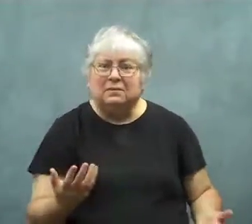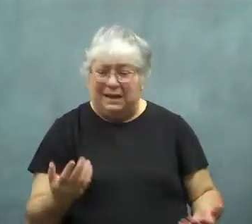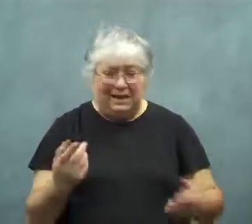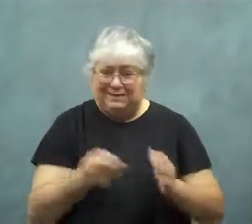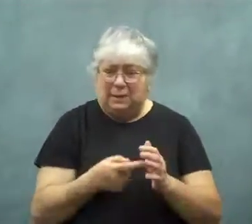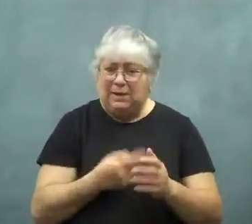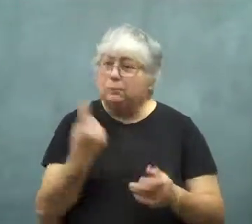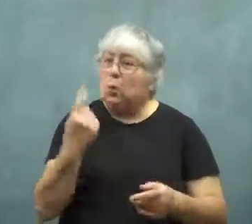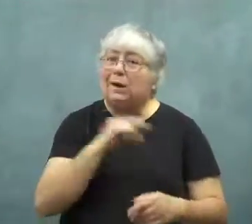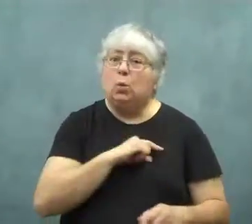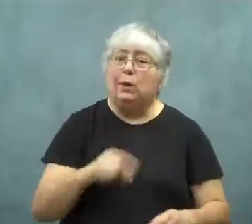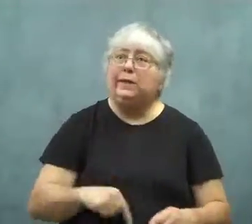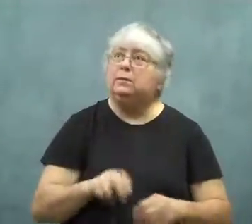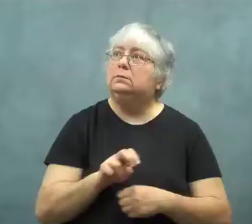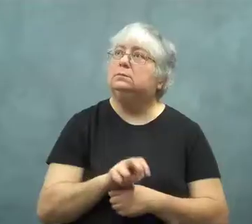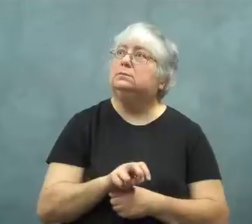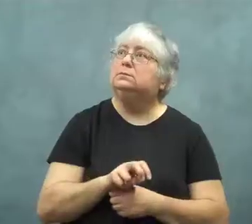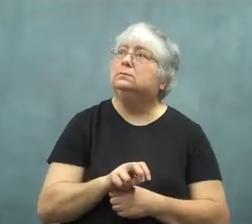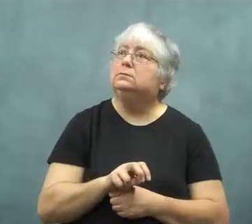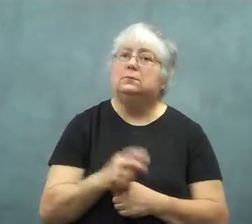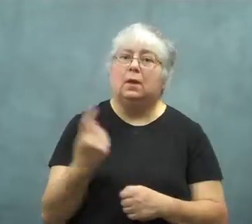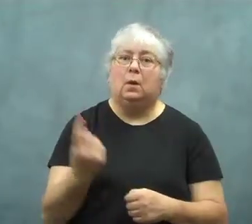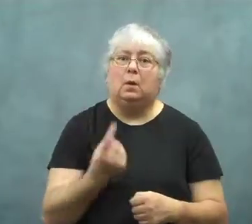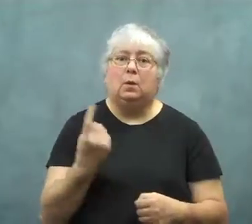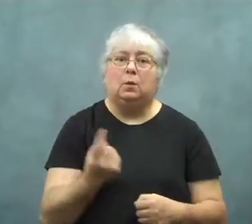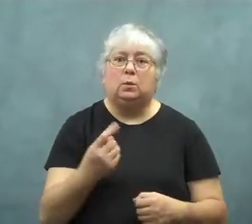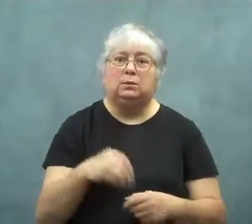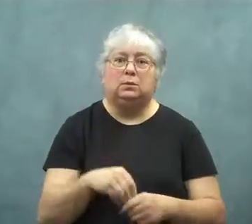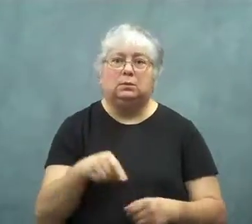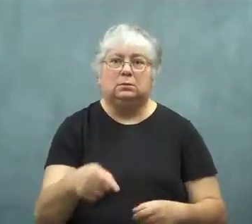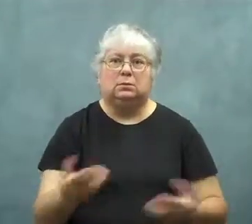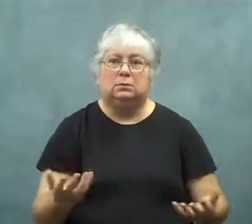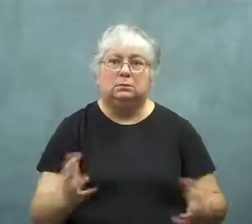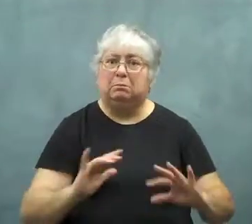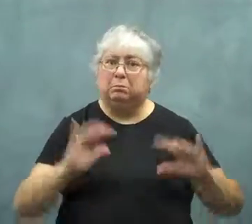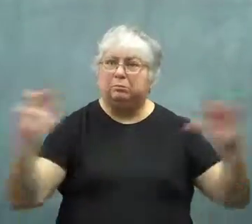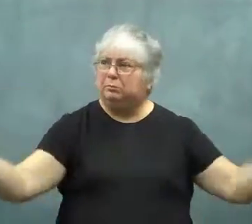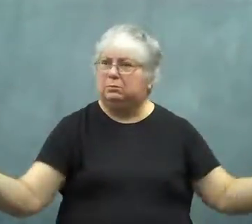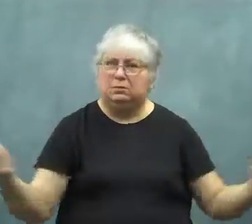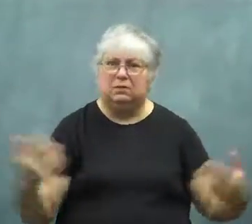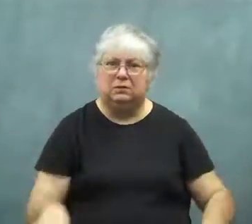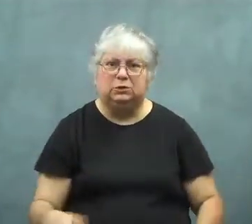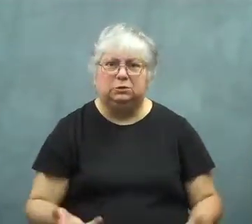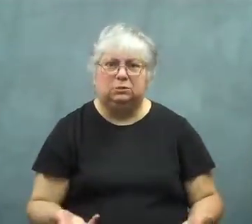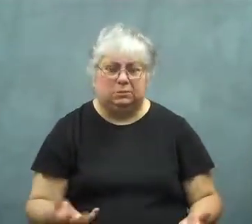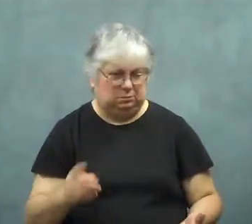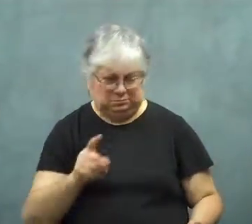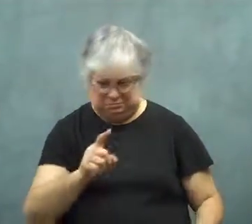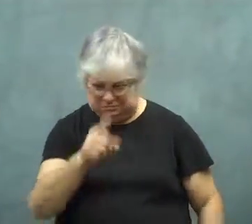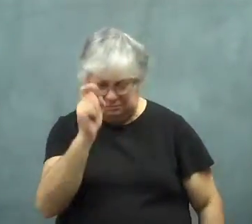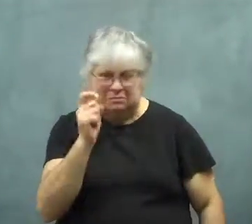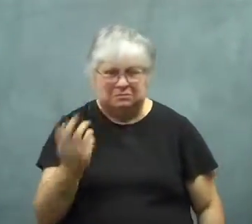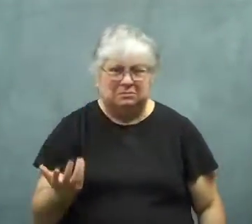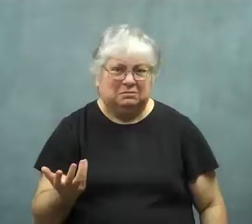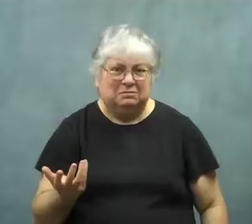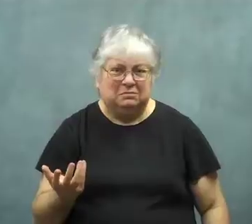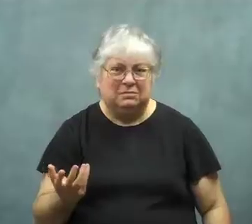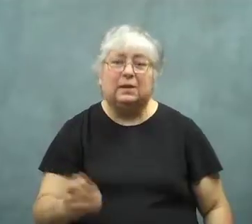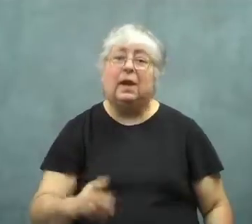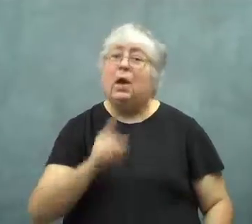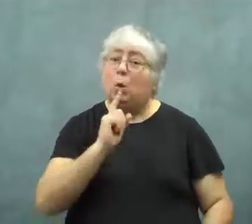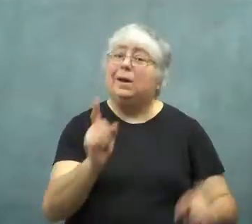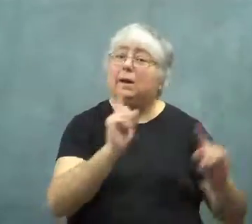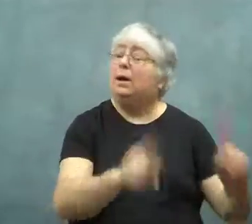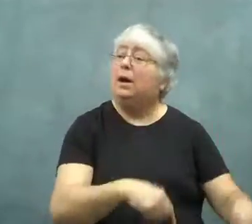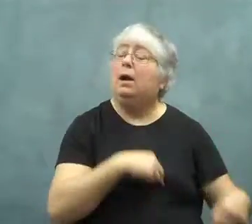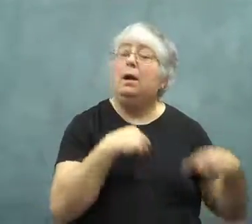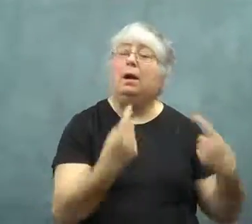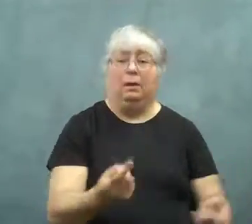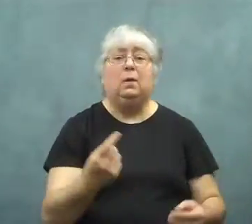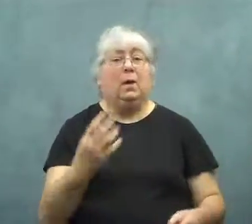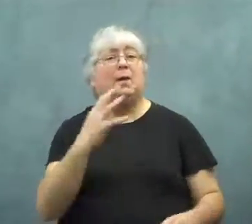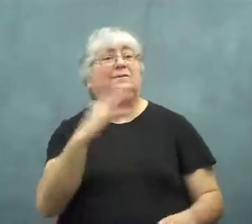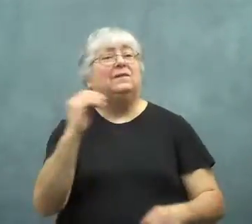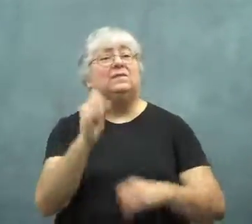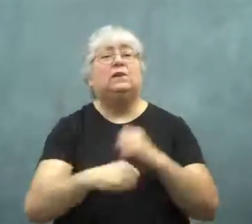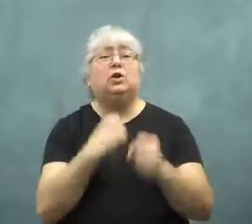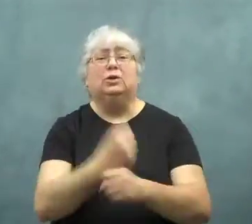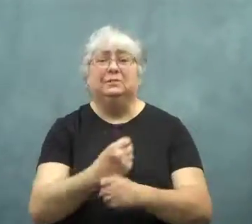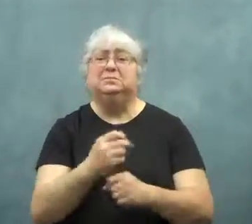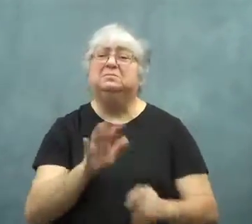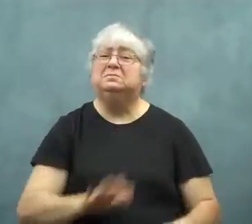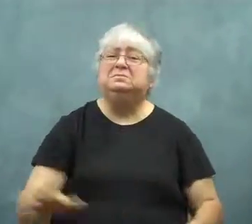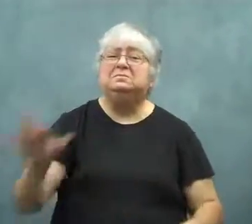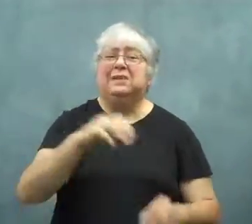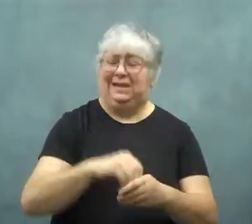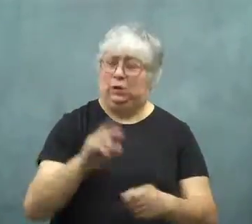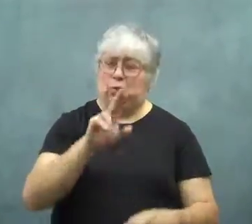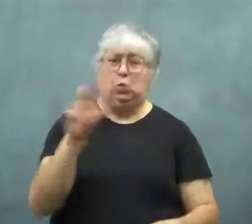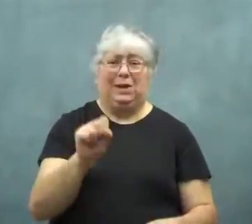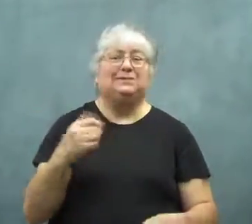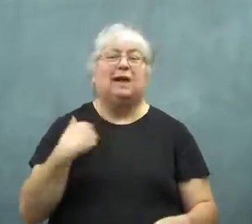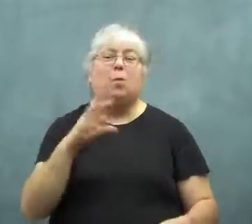Sometimes there would only be the queen left all alone in the hive.